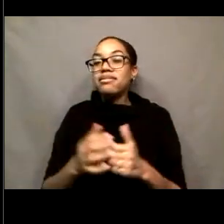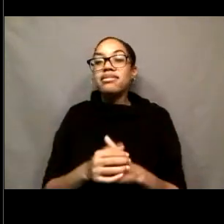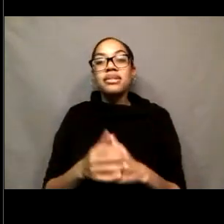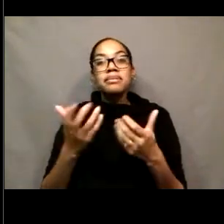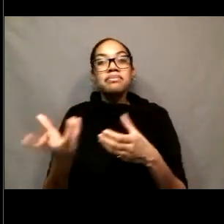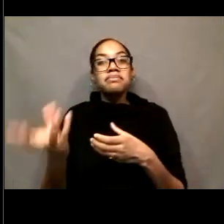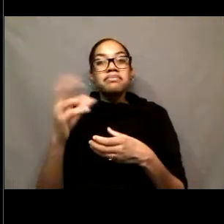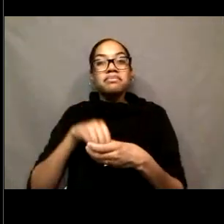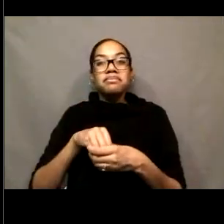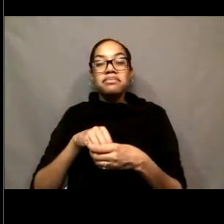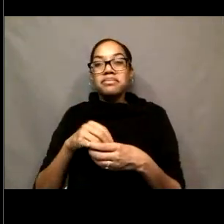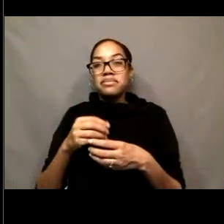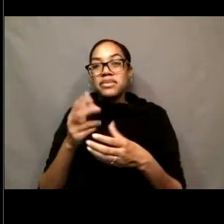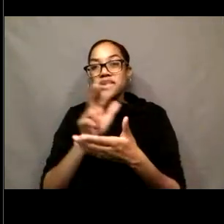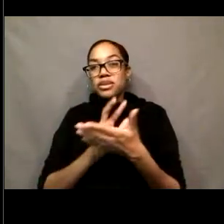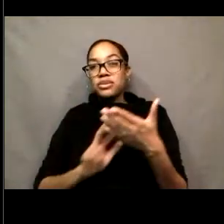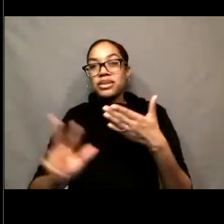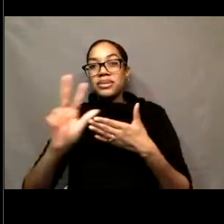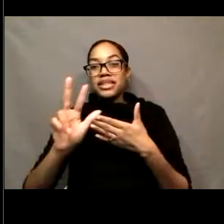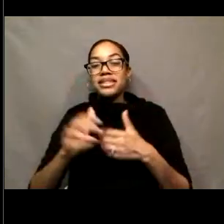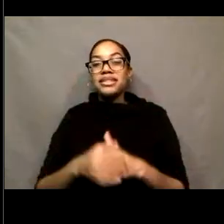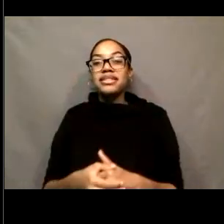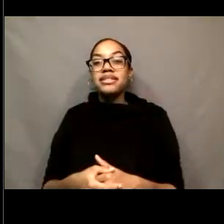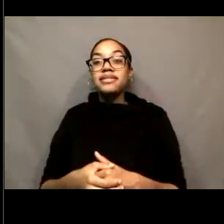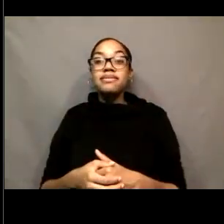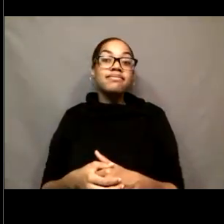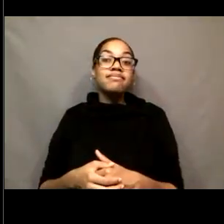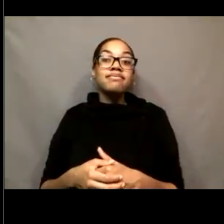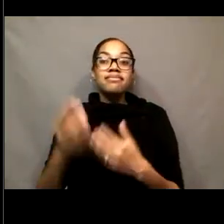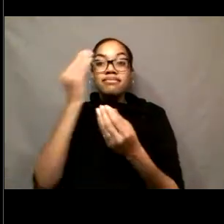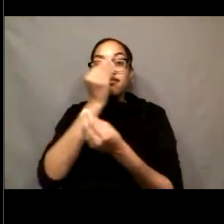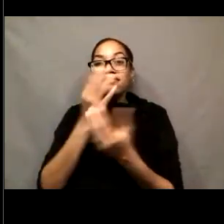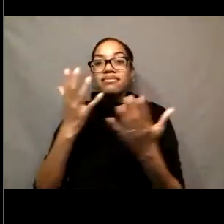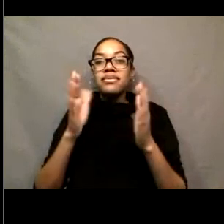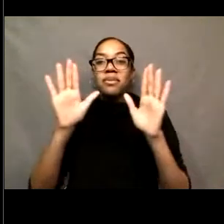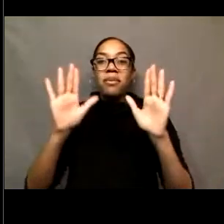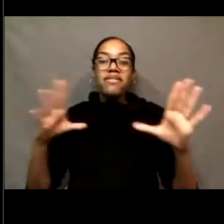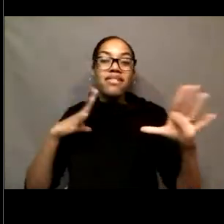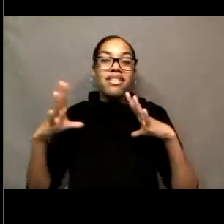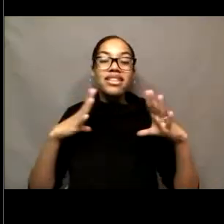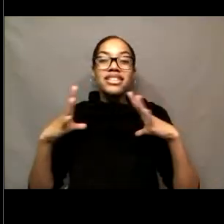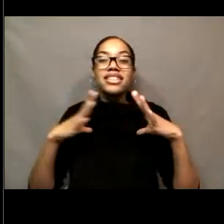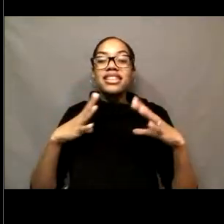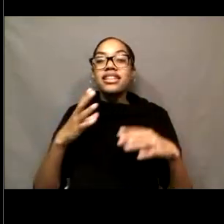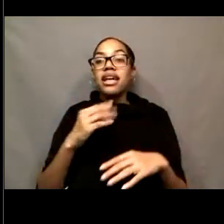and that'll be in three weeks I guess. But I just want to tell everyone to have a great holiday and if you're missing NOAA Live